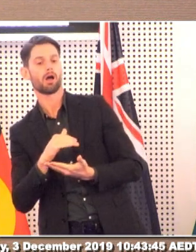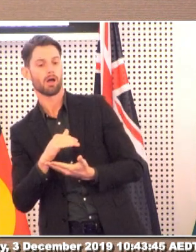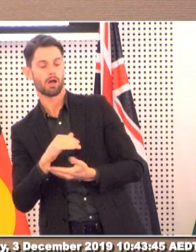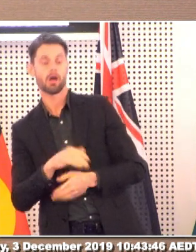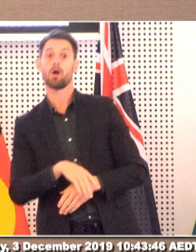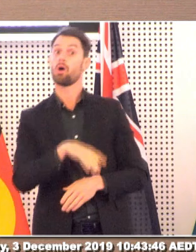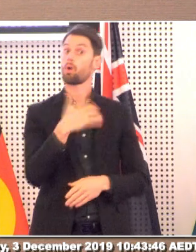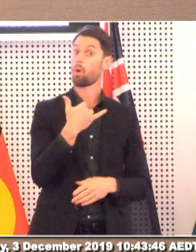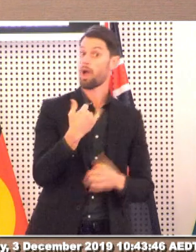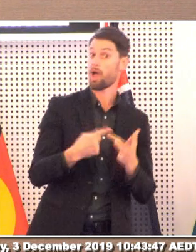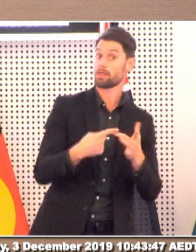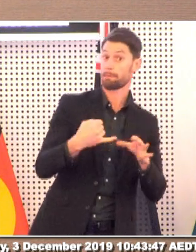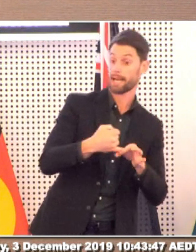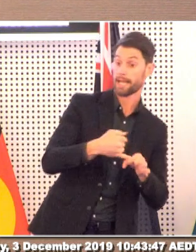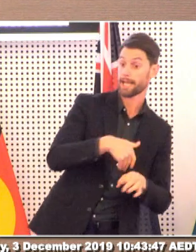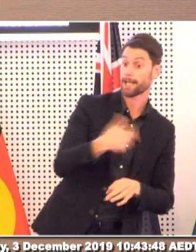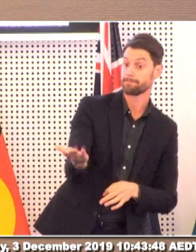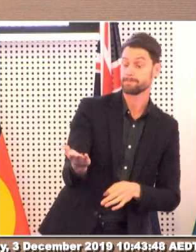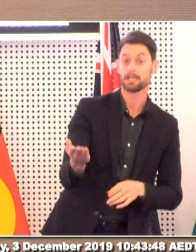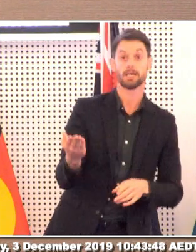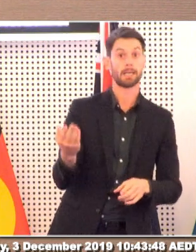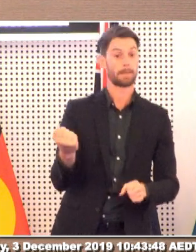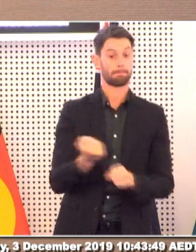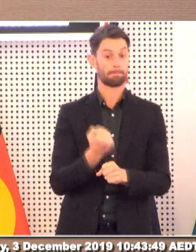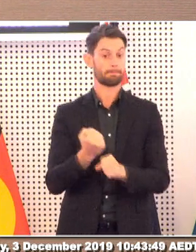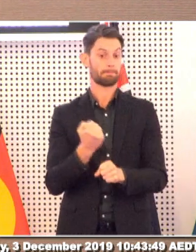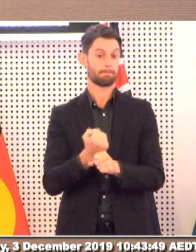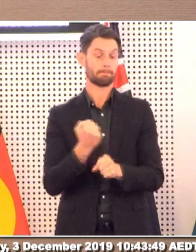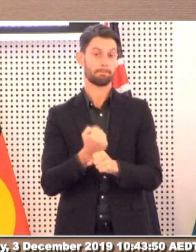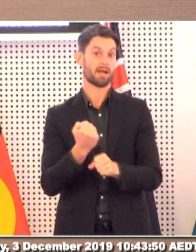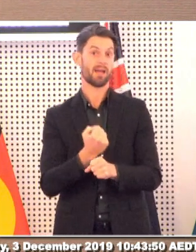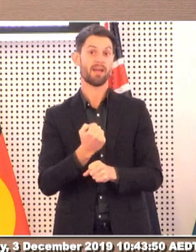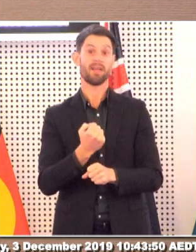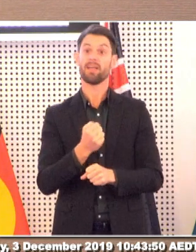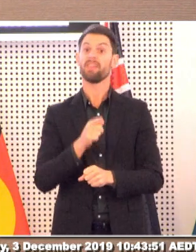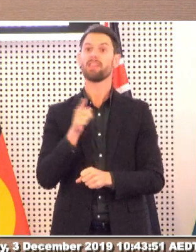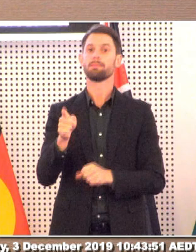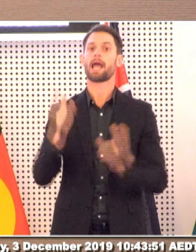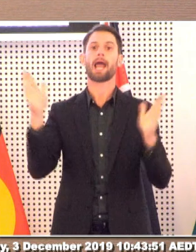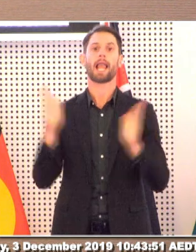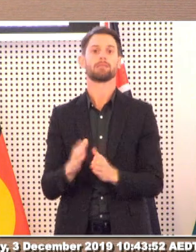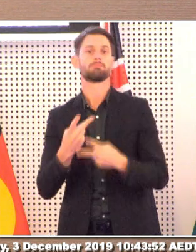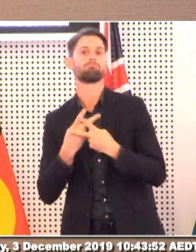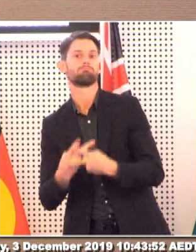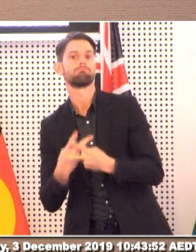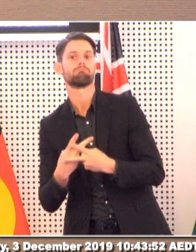used to, in essence, chemically castrate someone, lower their libido. Make them have lack of choice in that way.